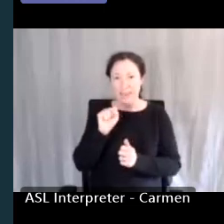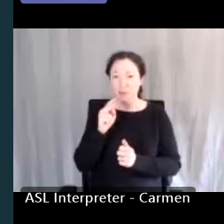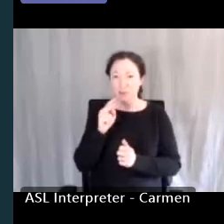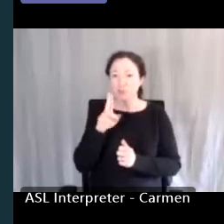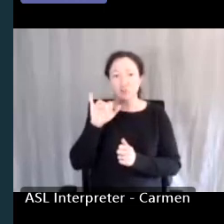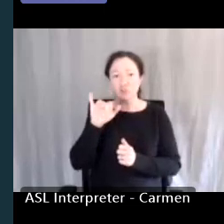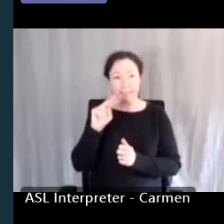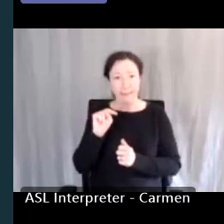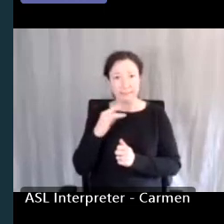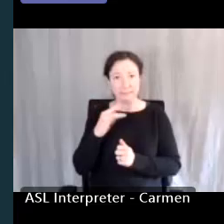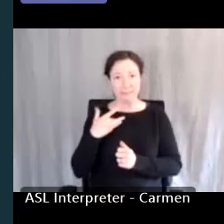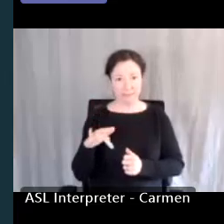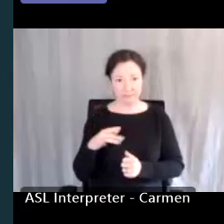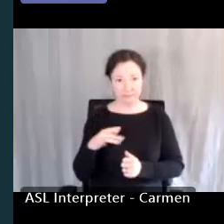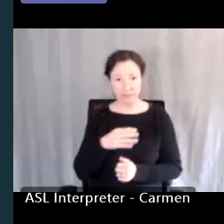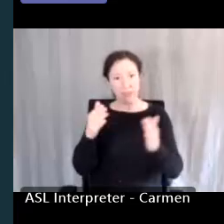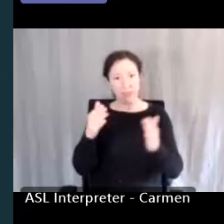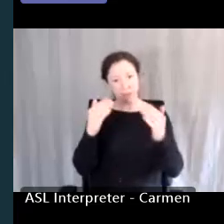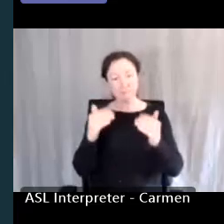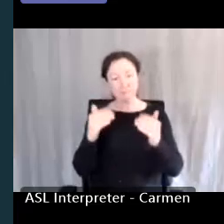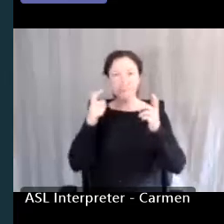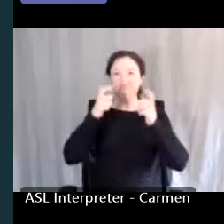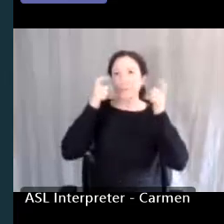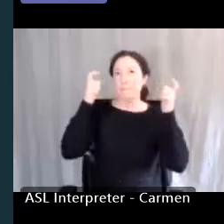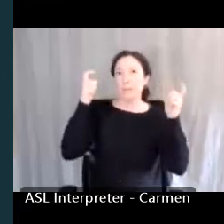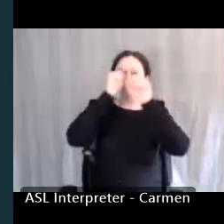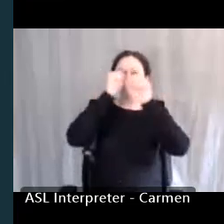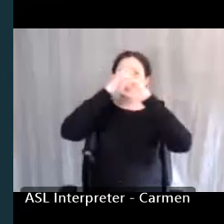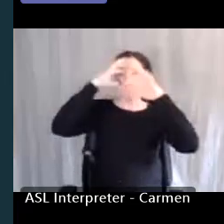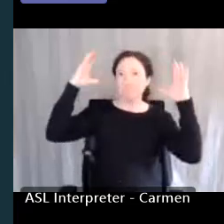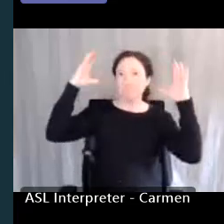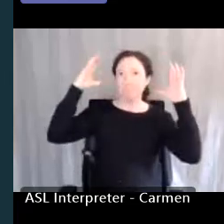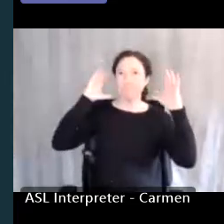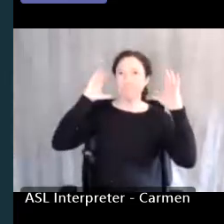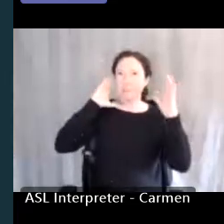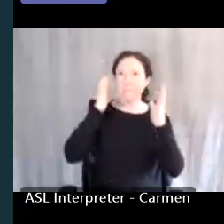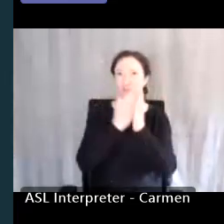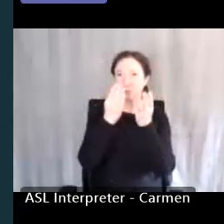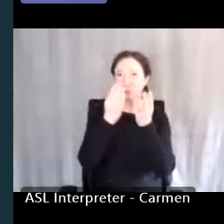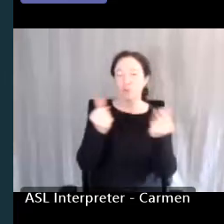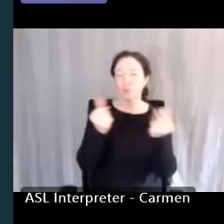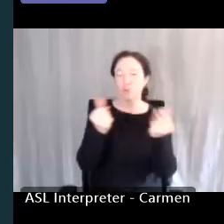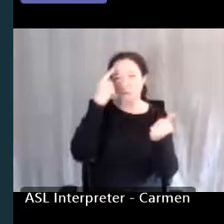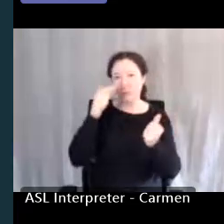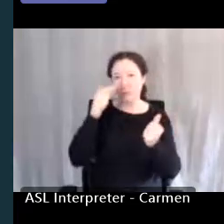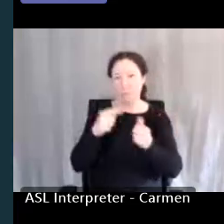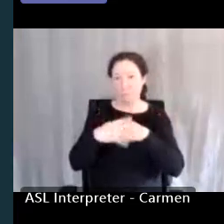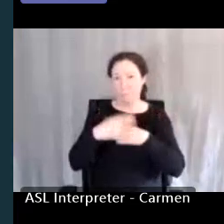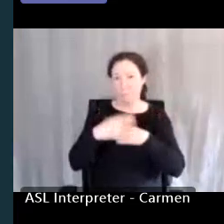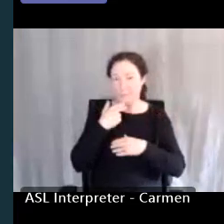And then we wanna pan out to the simple solutions. This material is for educational purposes only.